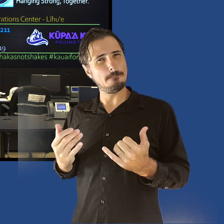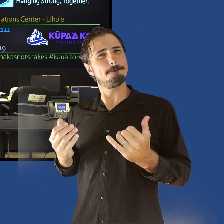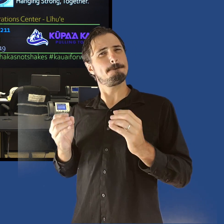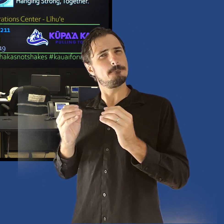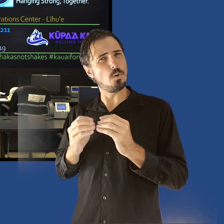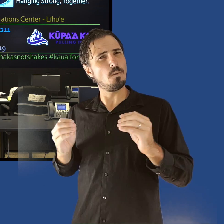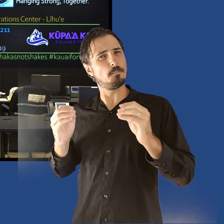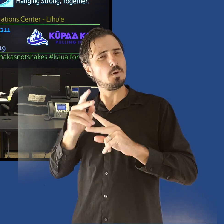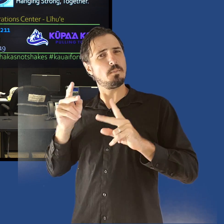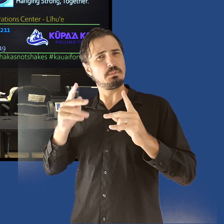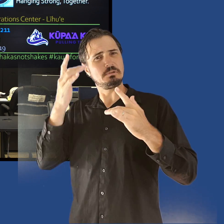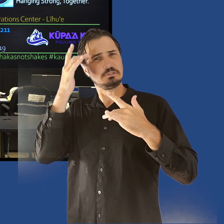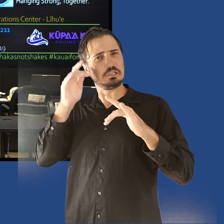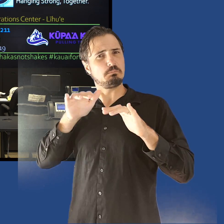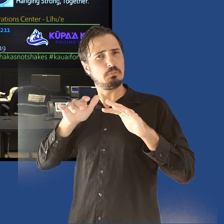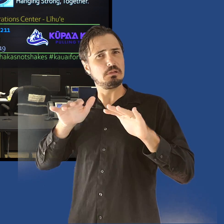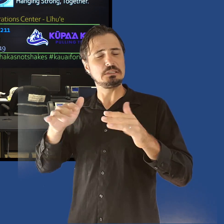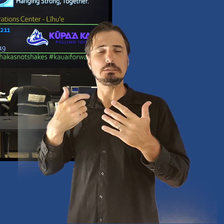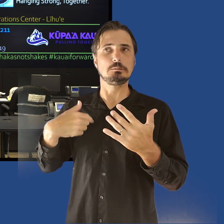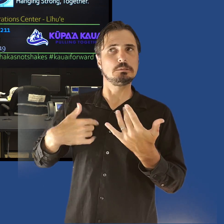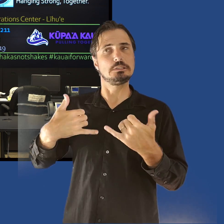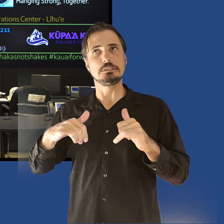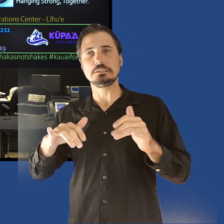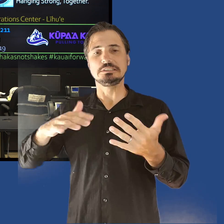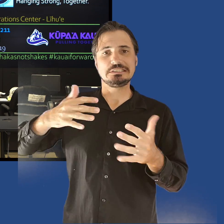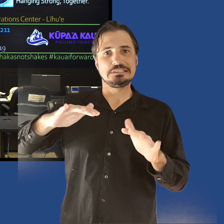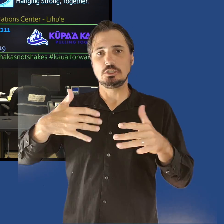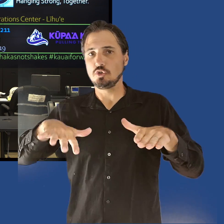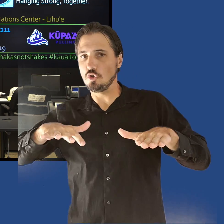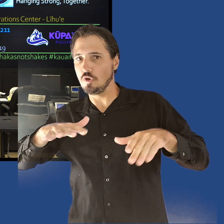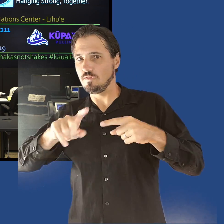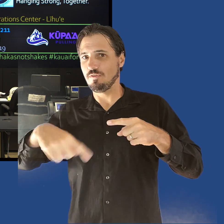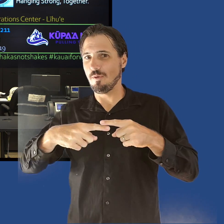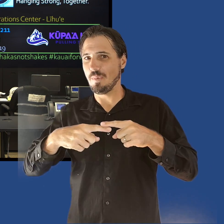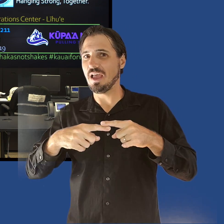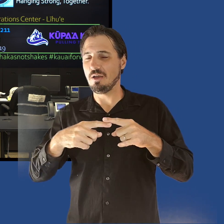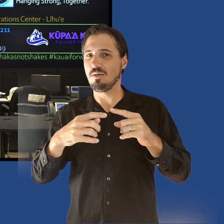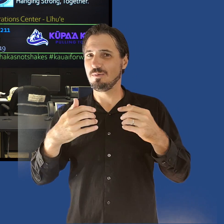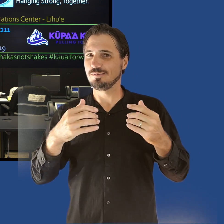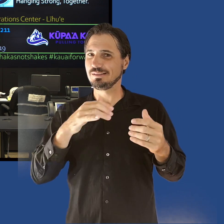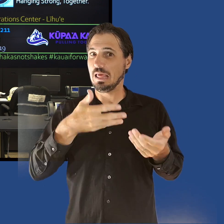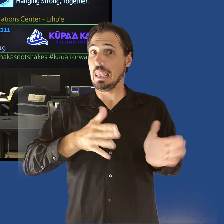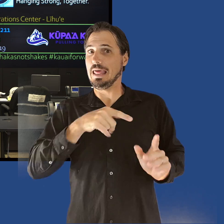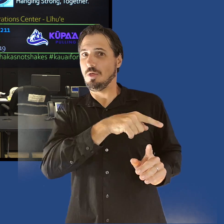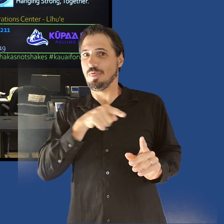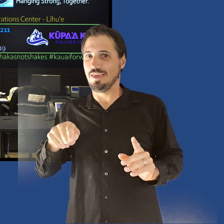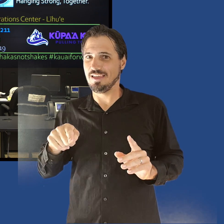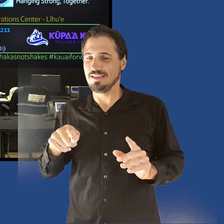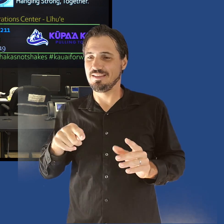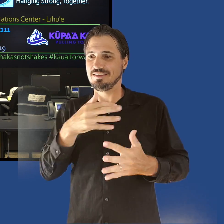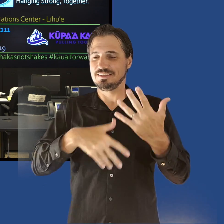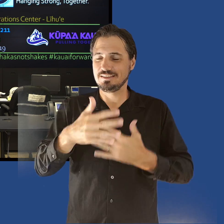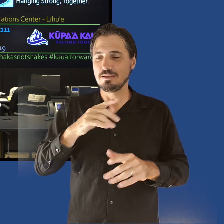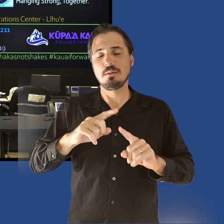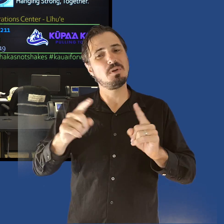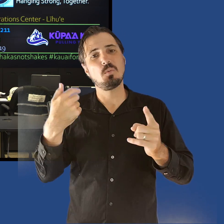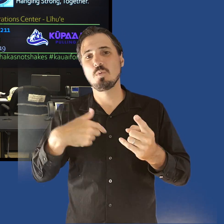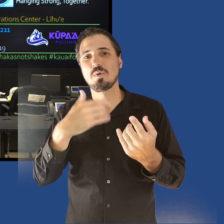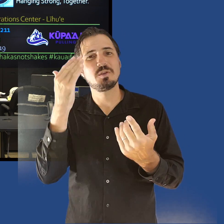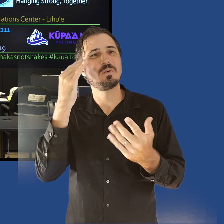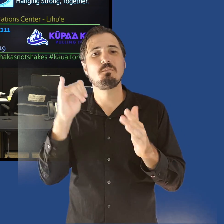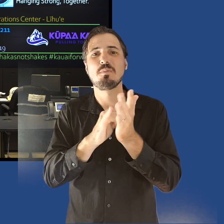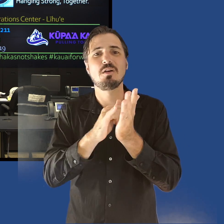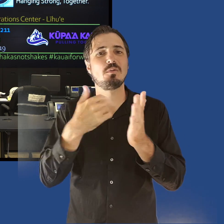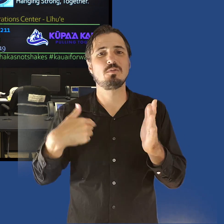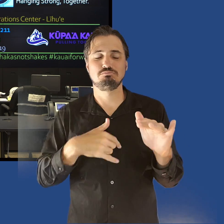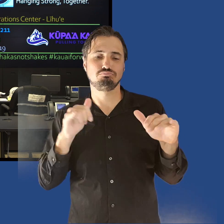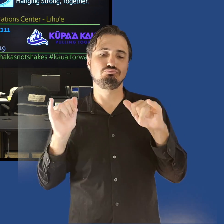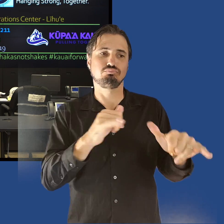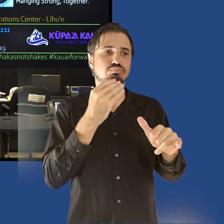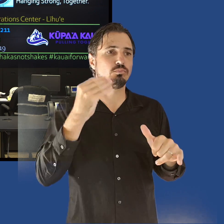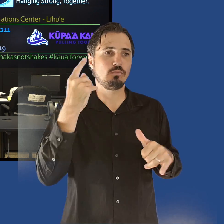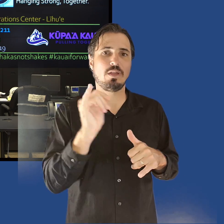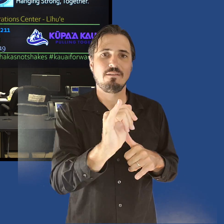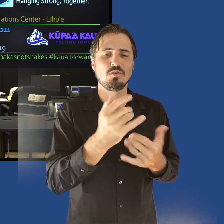Given our new cases, we do have some hesitation in relaxing gathering rules. However, as we’ve said all along, we know we cannot stay home forever.